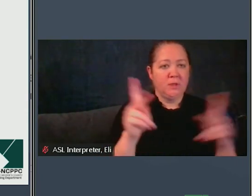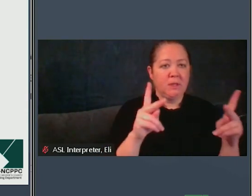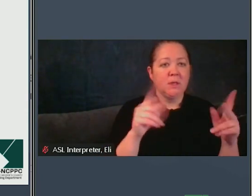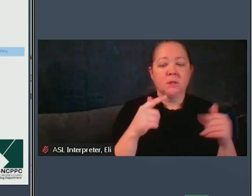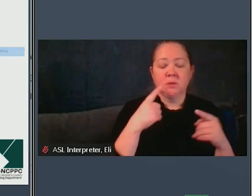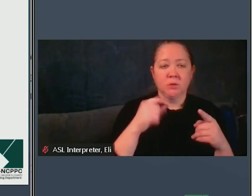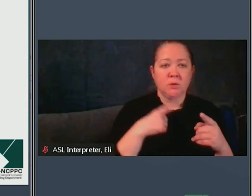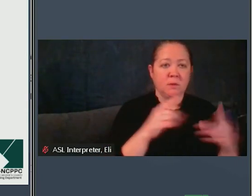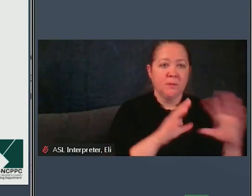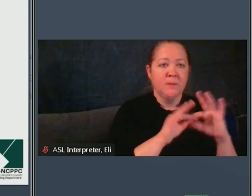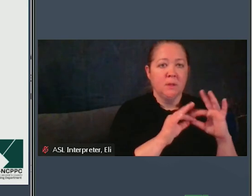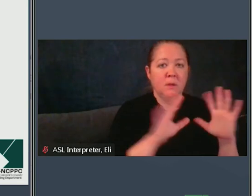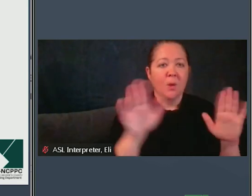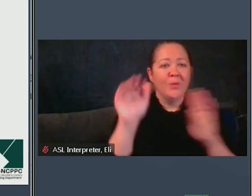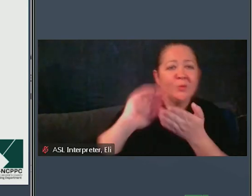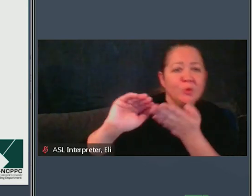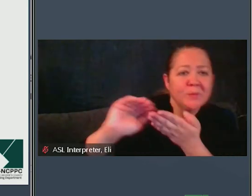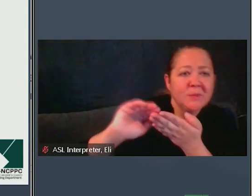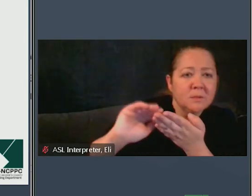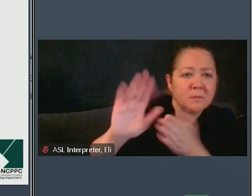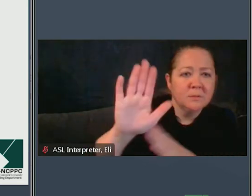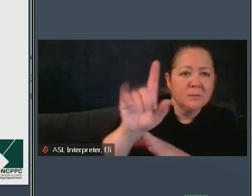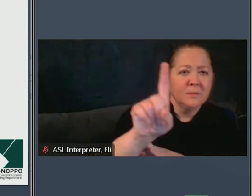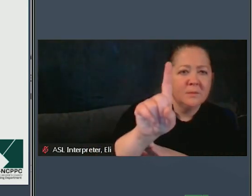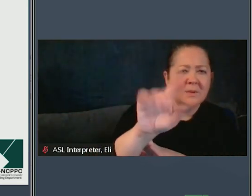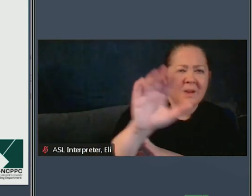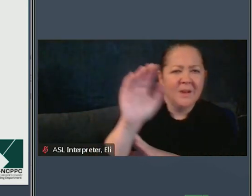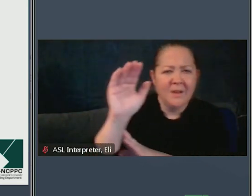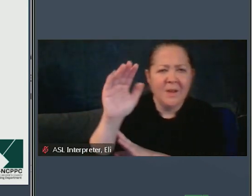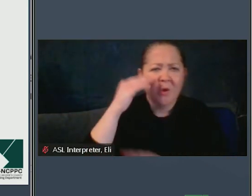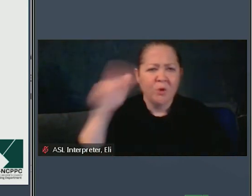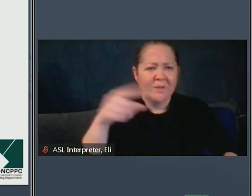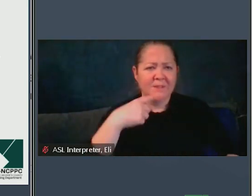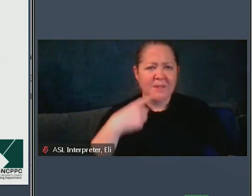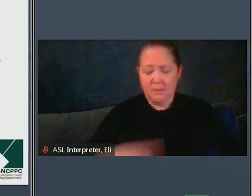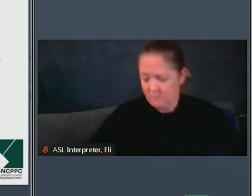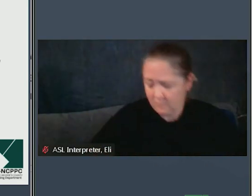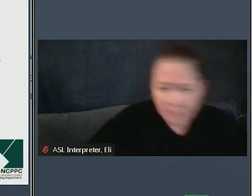Excuse me, one second. Did you, I know you said you were turning on your camera, but we don't see you.